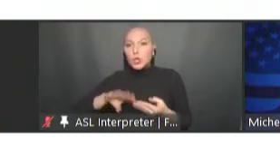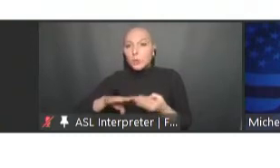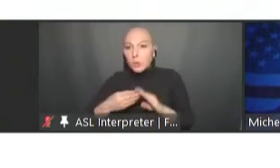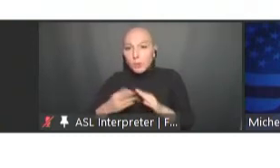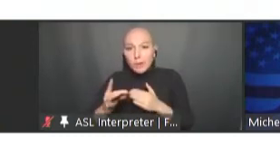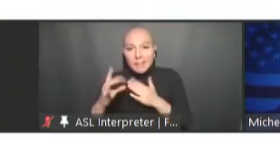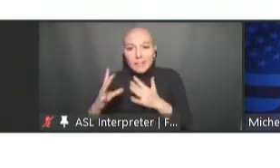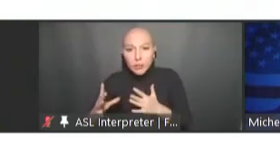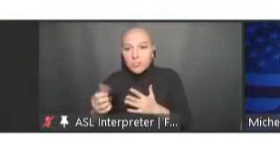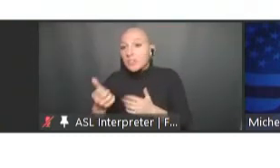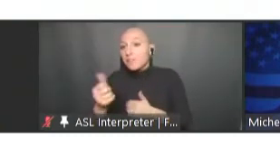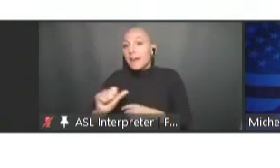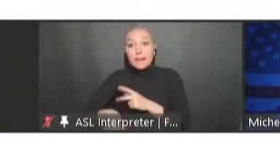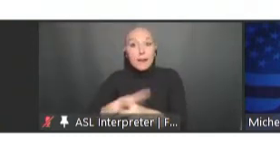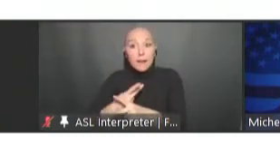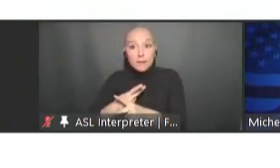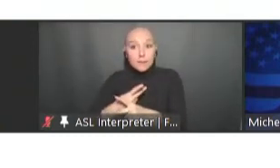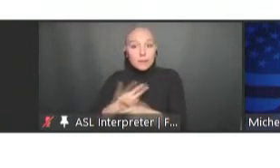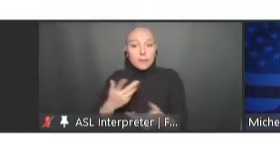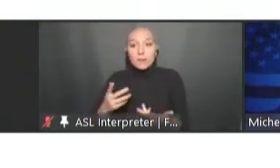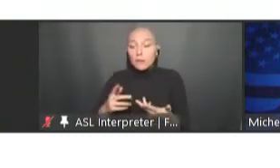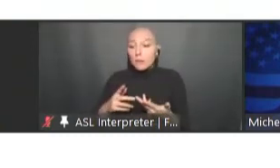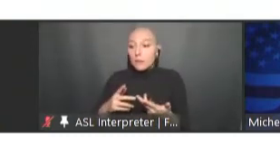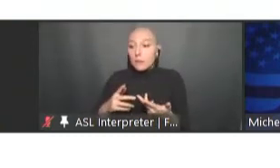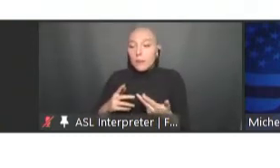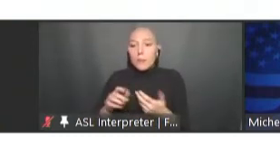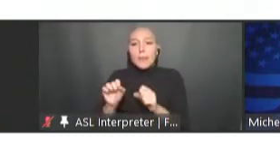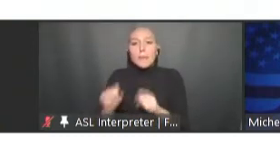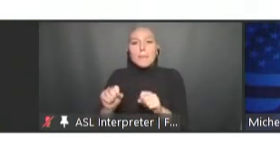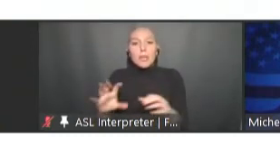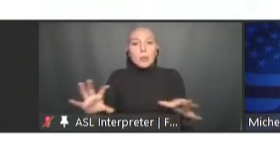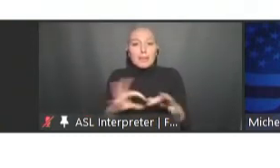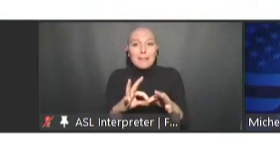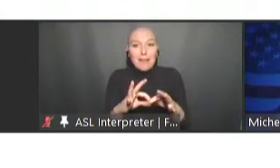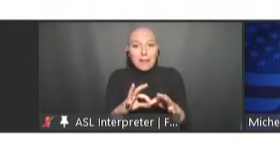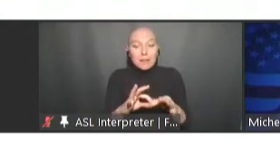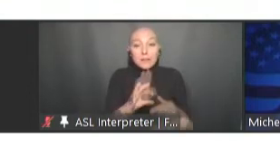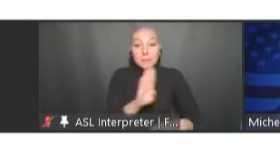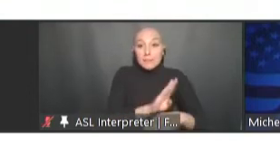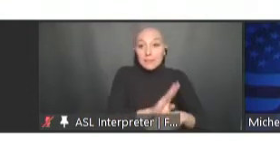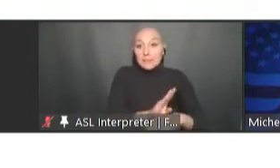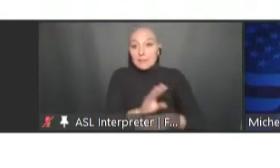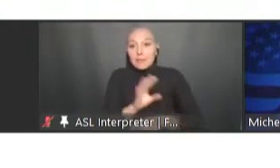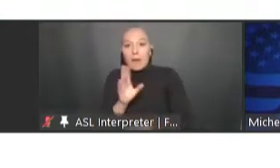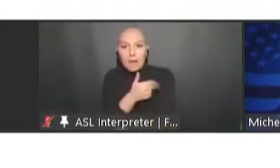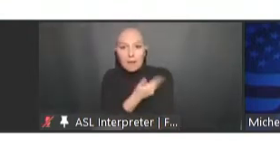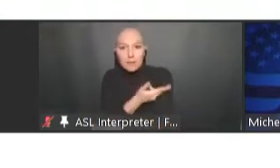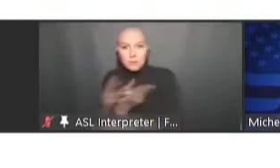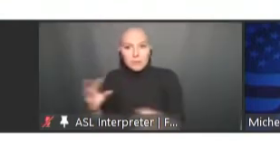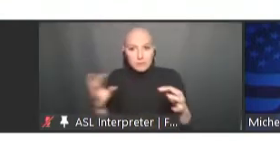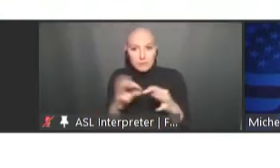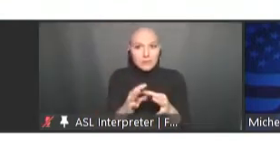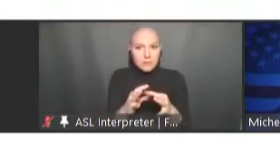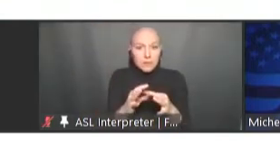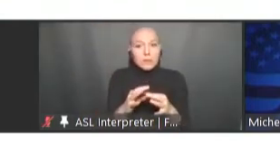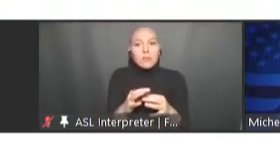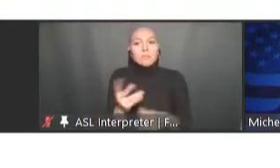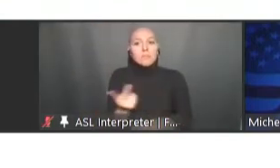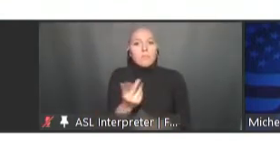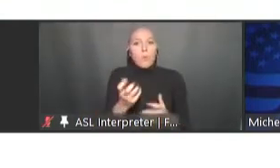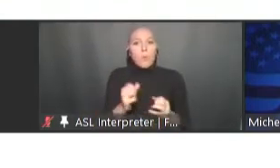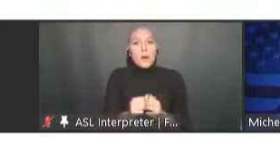ability to help connect hospitals and businesses who want to create pop-up vaccination sites